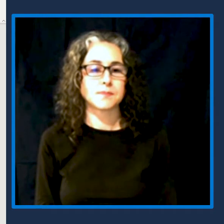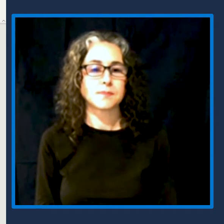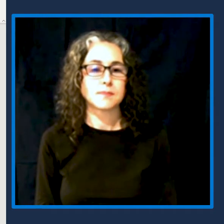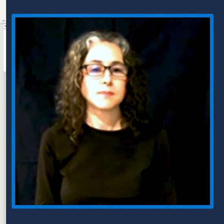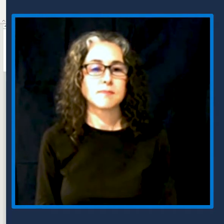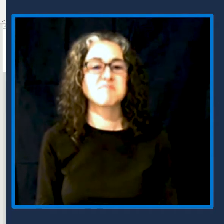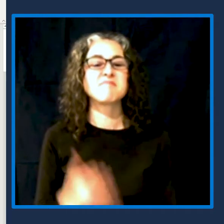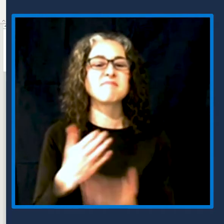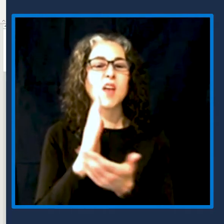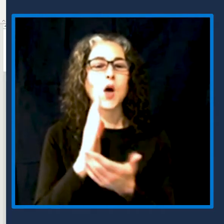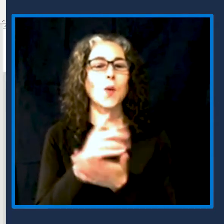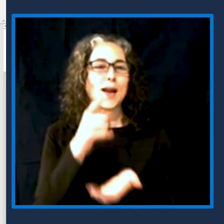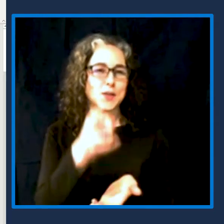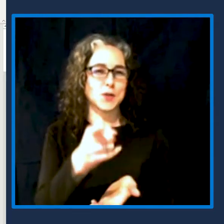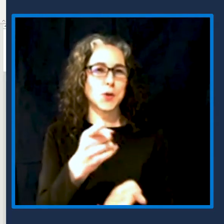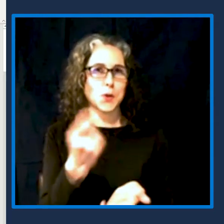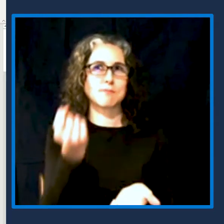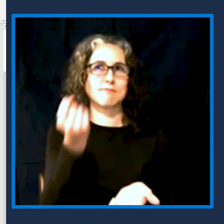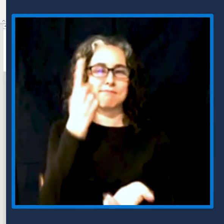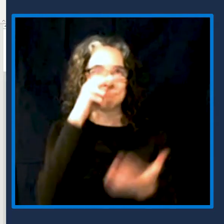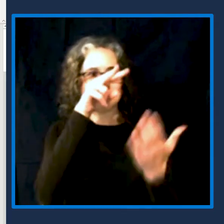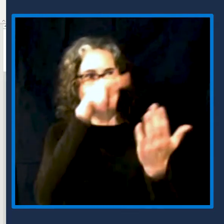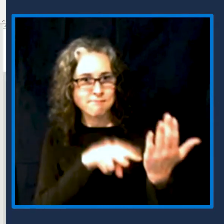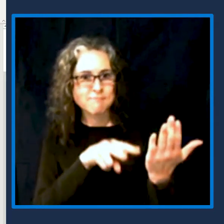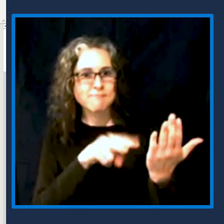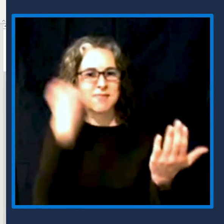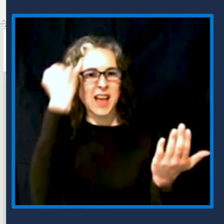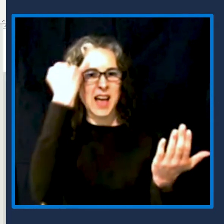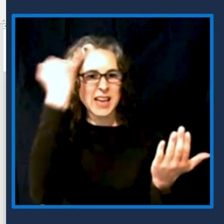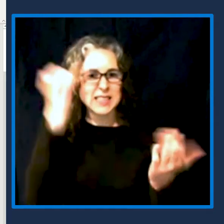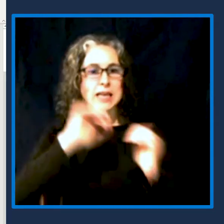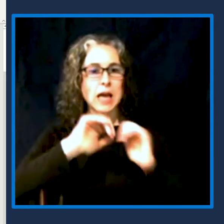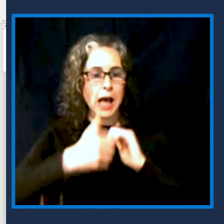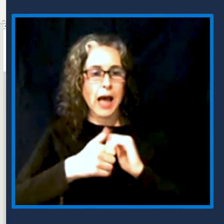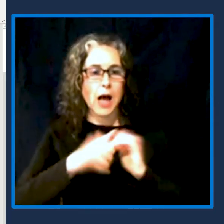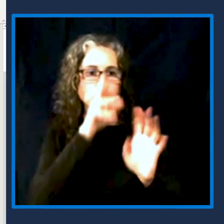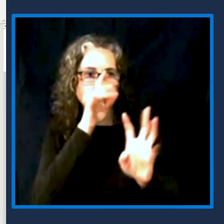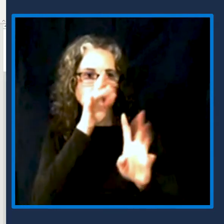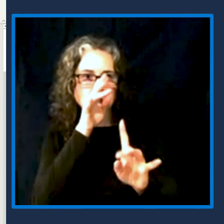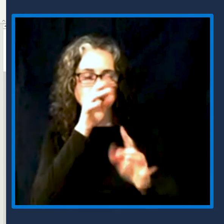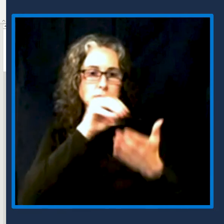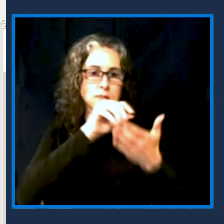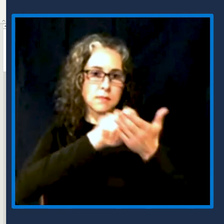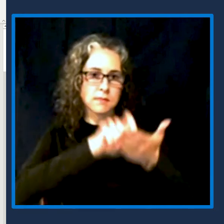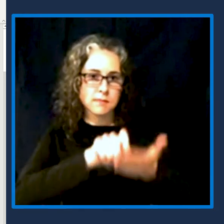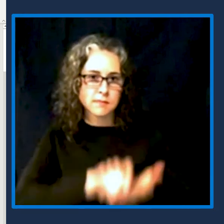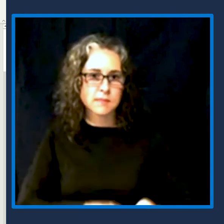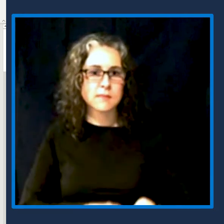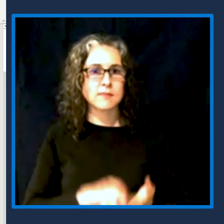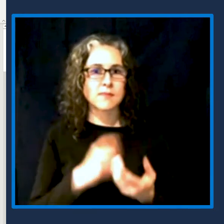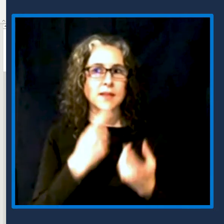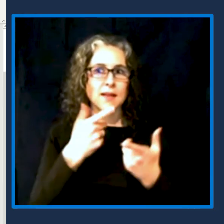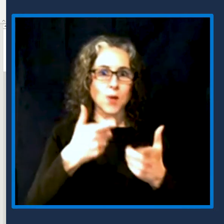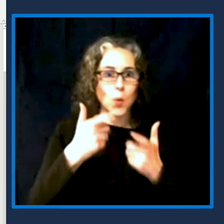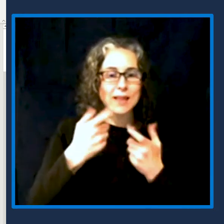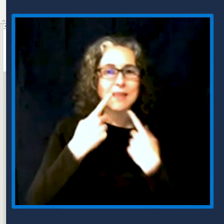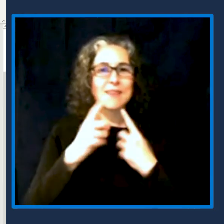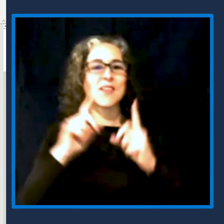all right so now you get a really good idea how dictation works quickly and effectively to help us